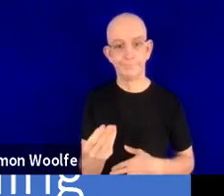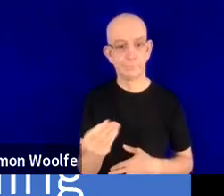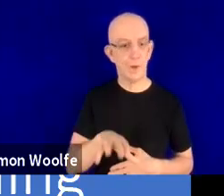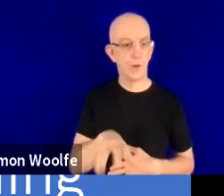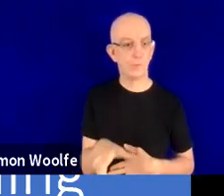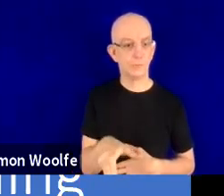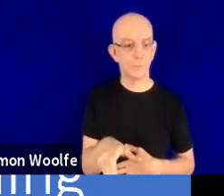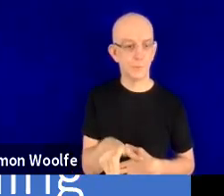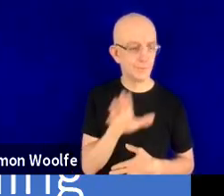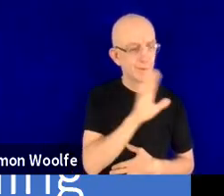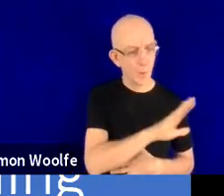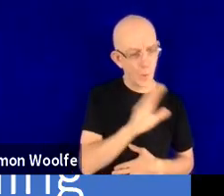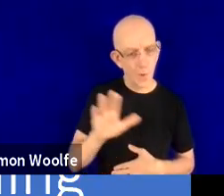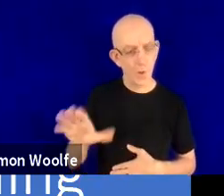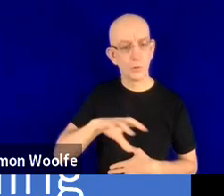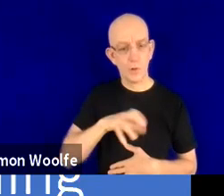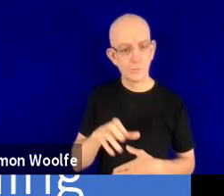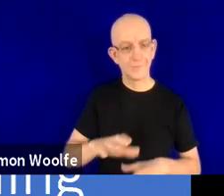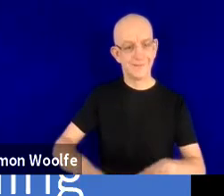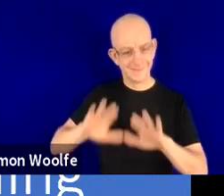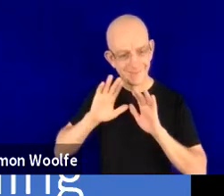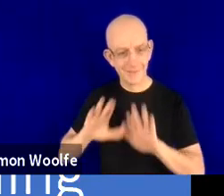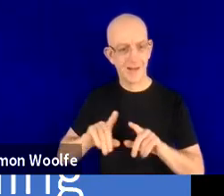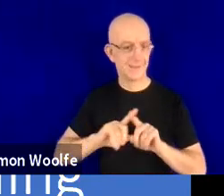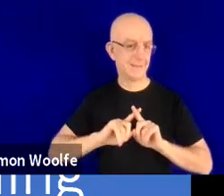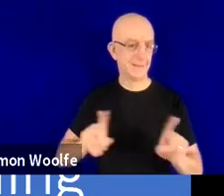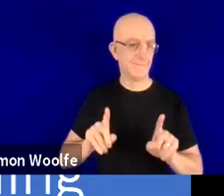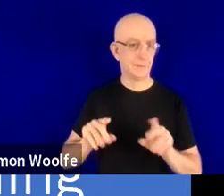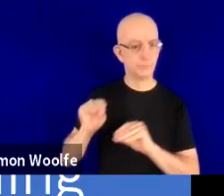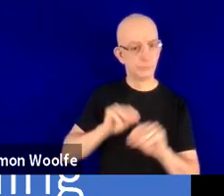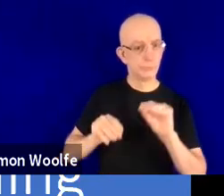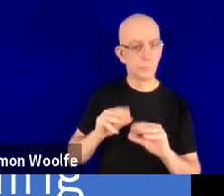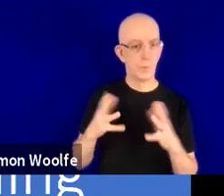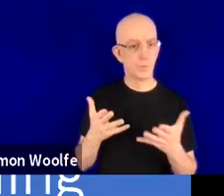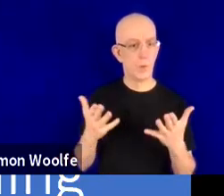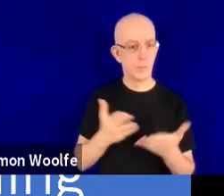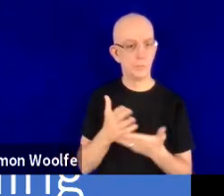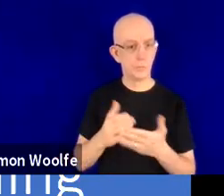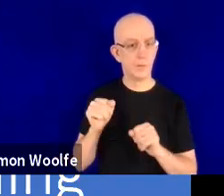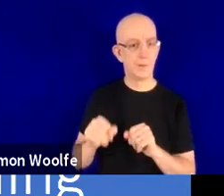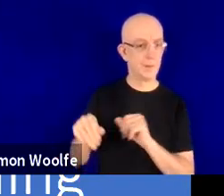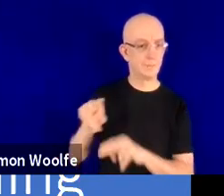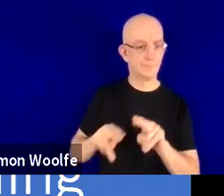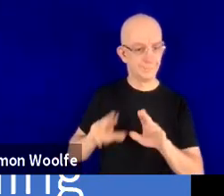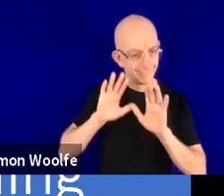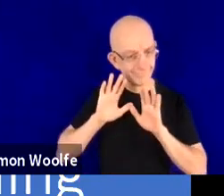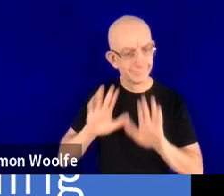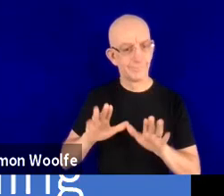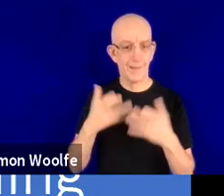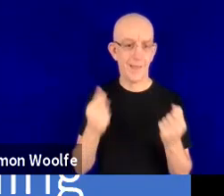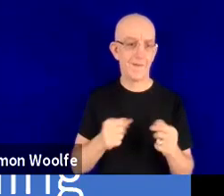that is available everywhere in the country, easily accessible for all person with disability and free of charge